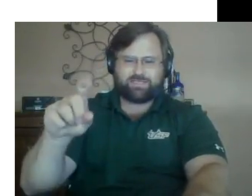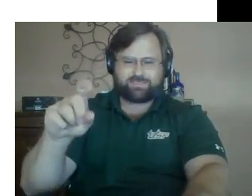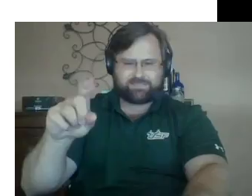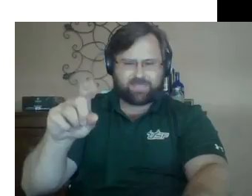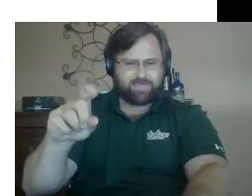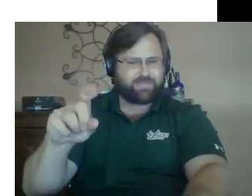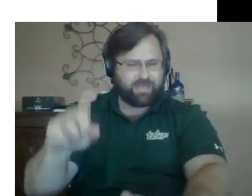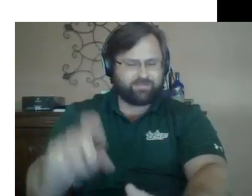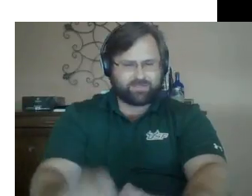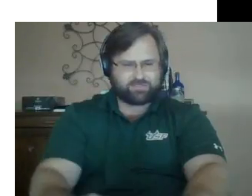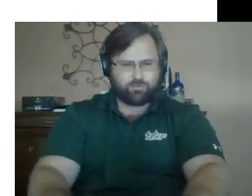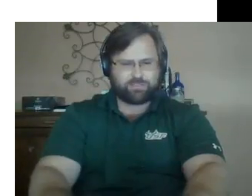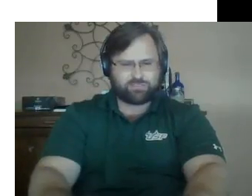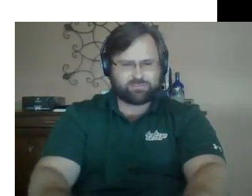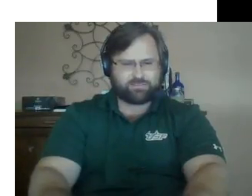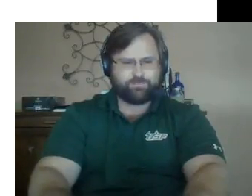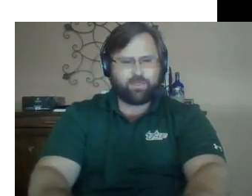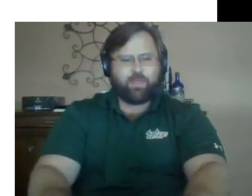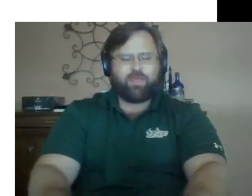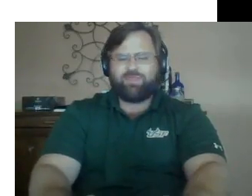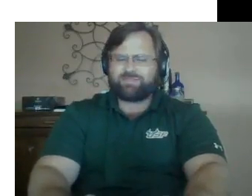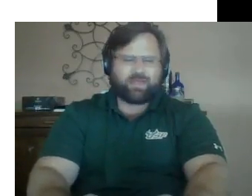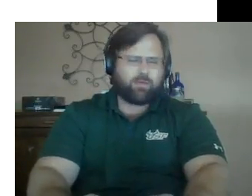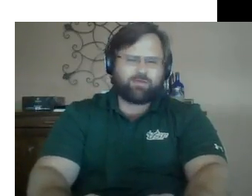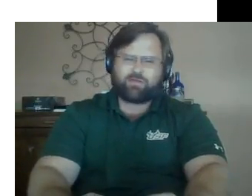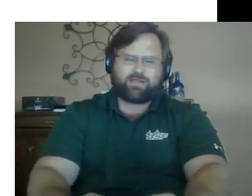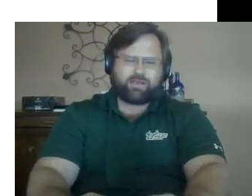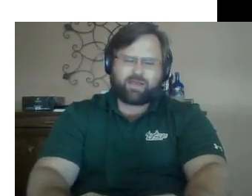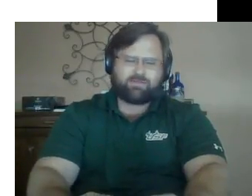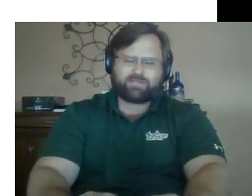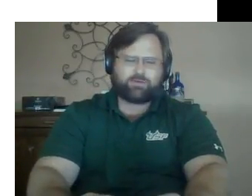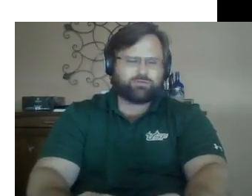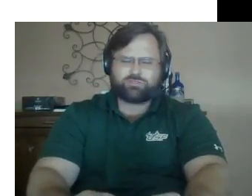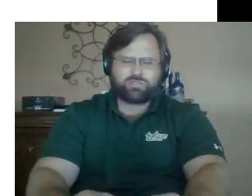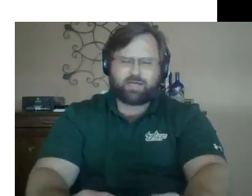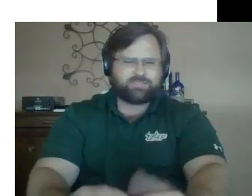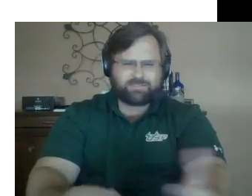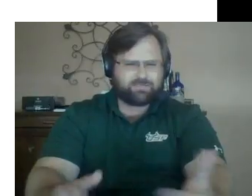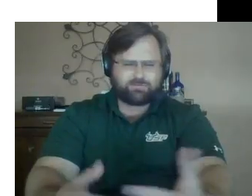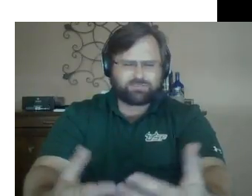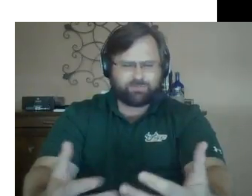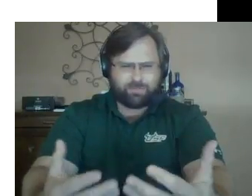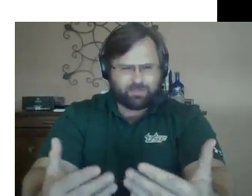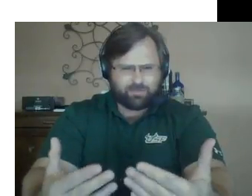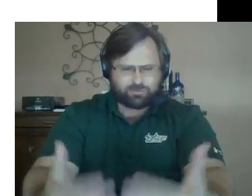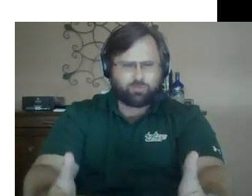sign at the end of yes/no questions this sign however in native ASL users doesn't simply mean there's a question